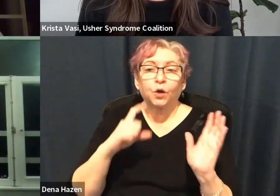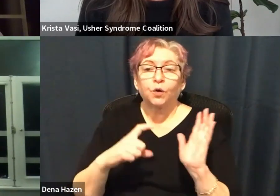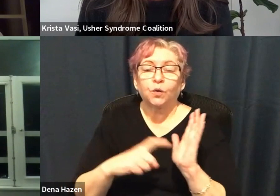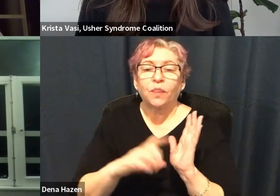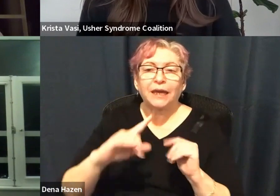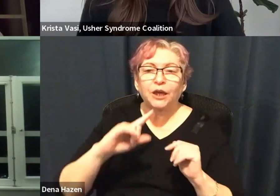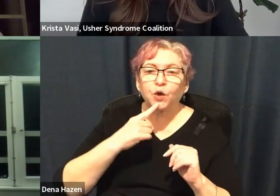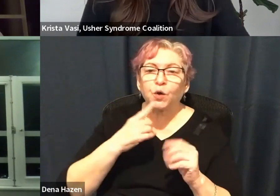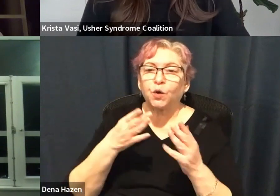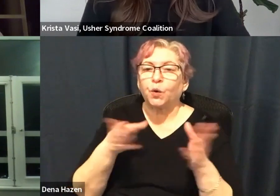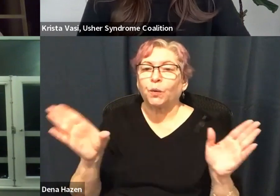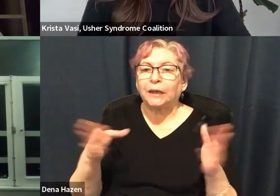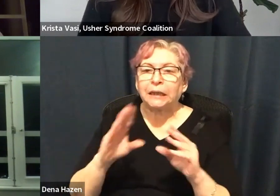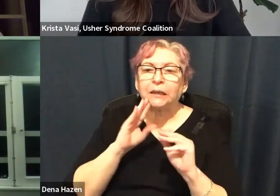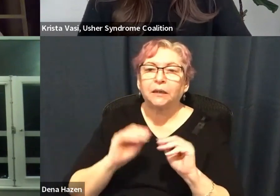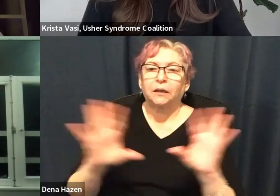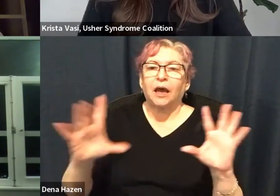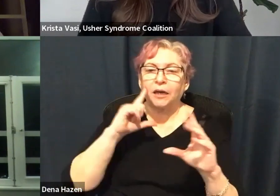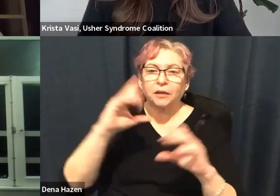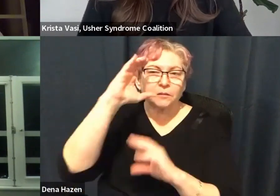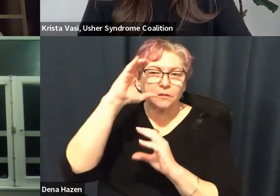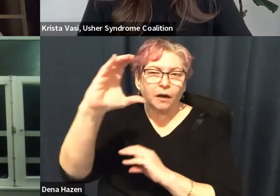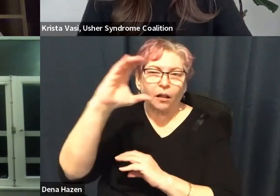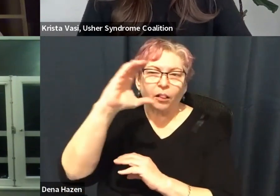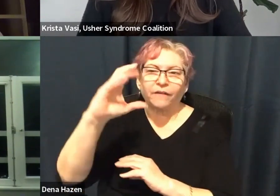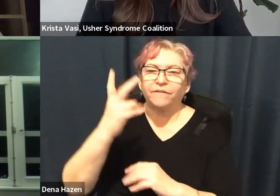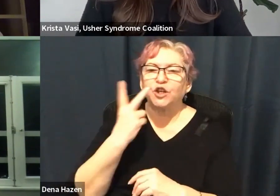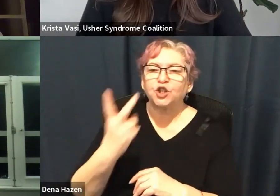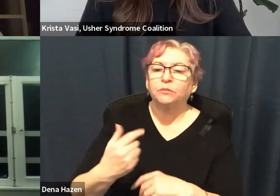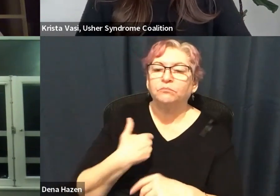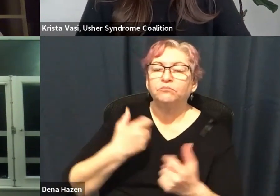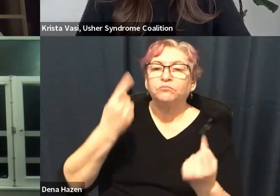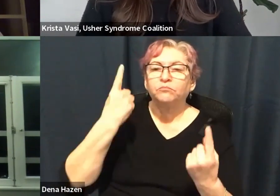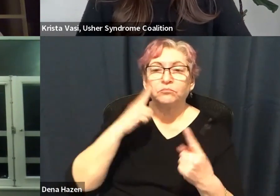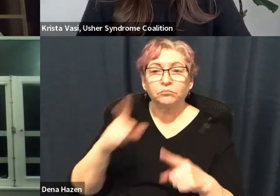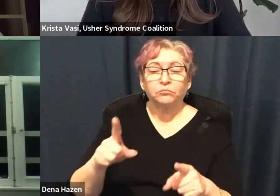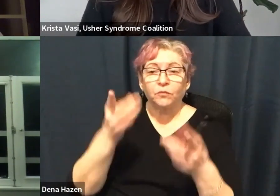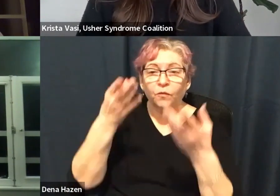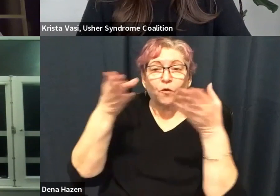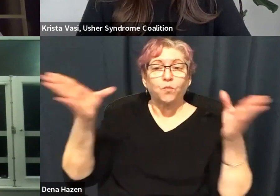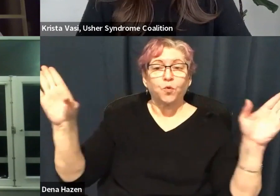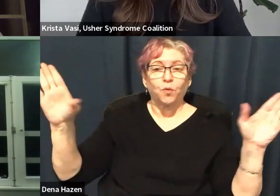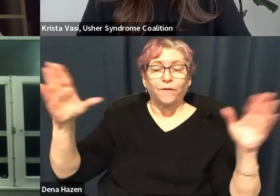but rather light sensitivity and tunnel vision? From what I understand, RP affects peripheral vision before central vision.